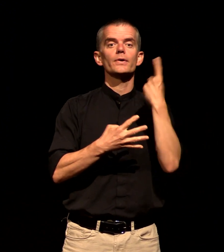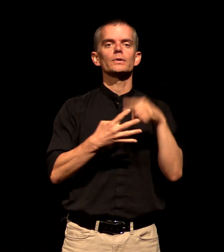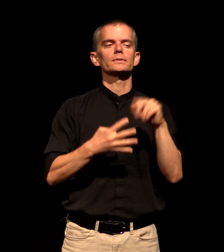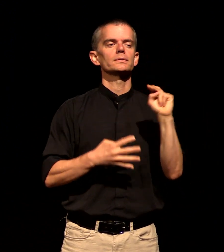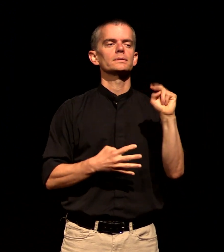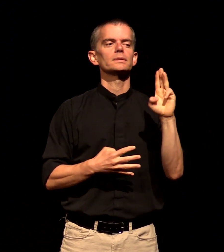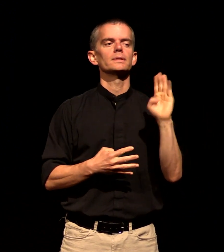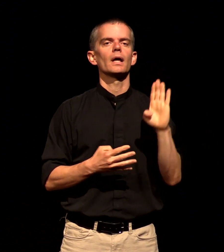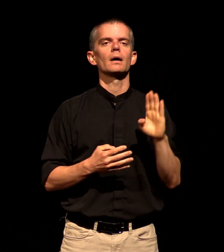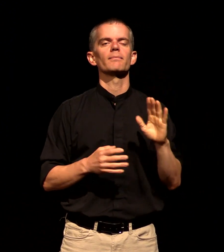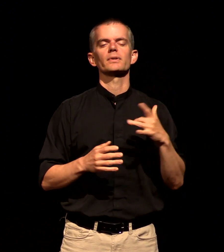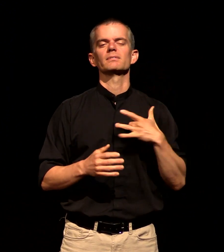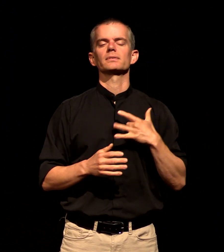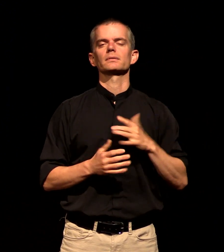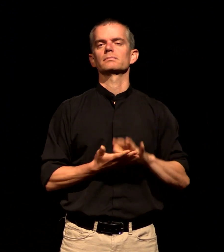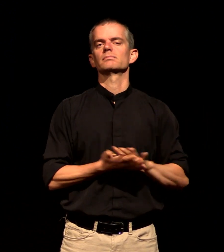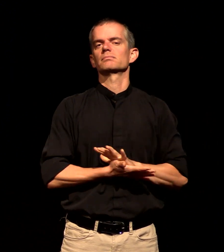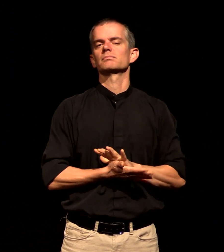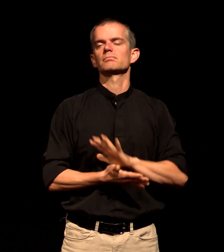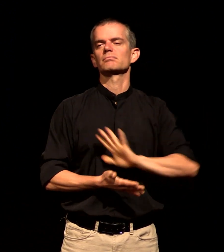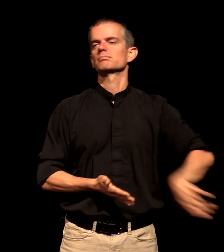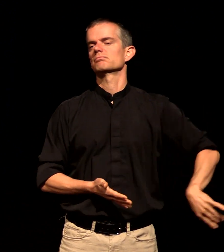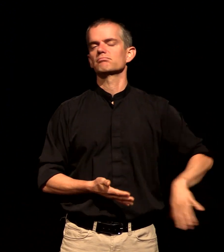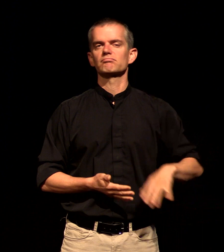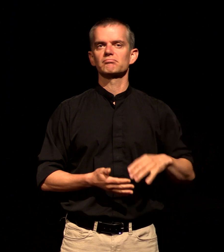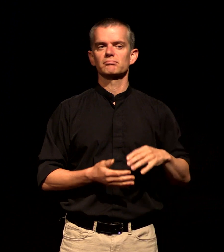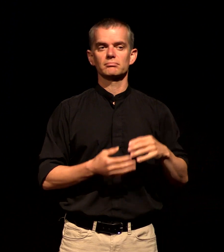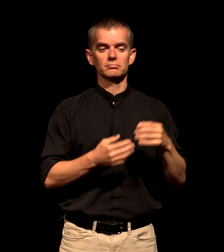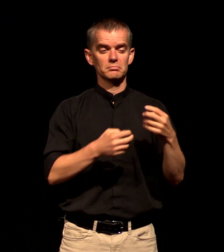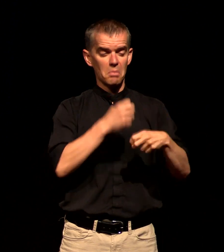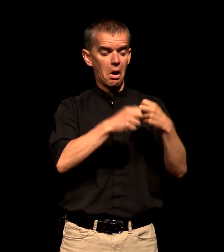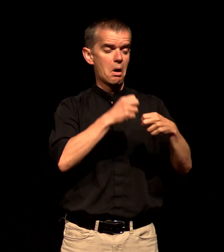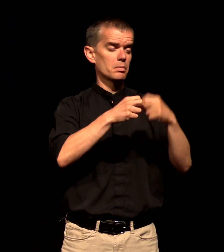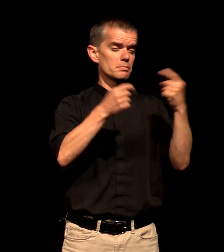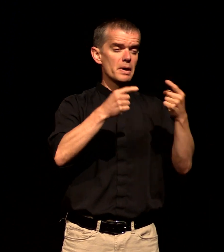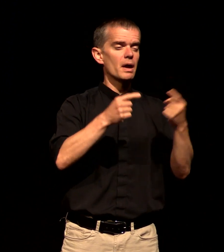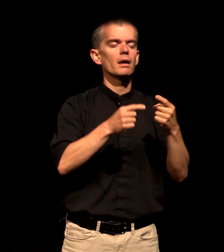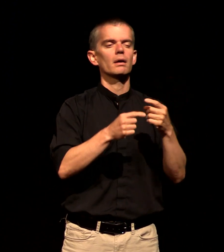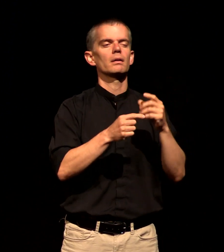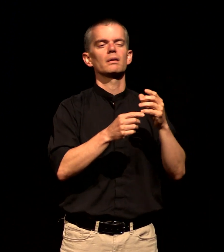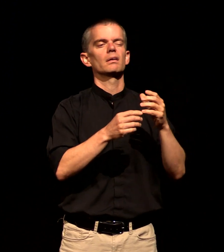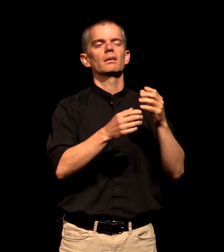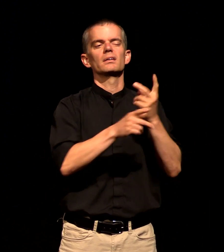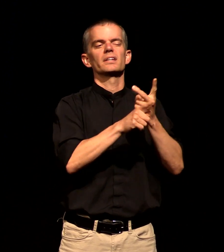any numbers out here? I'll deal with this later, maybe? Second